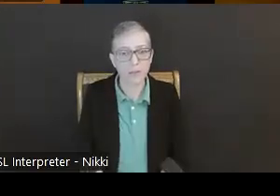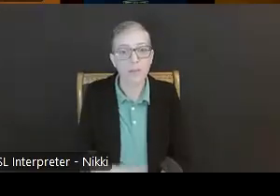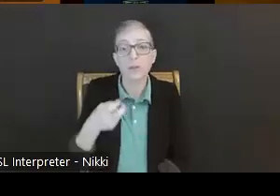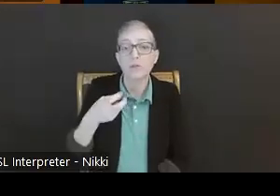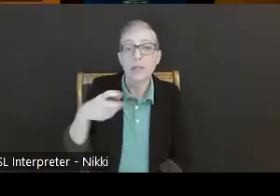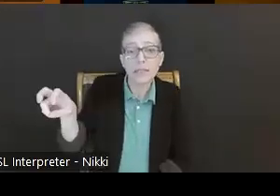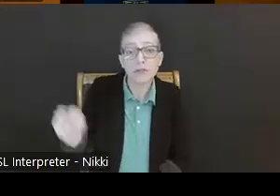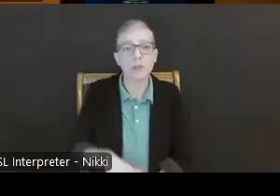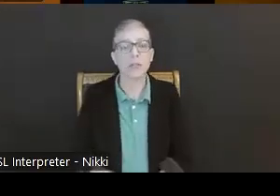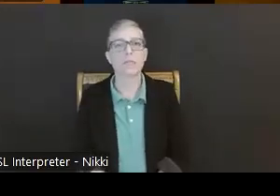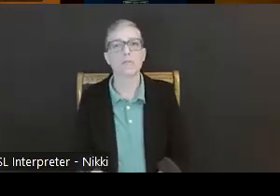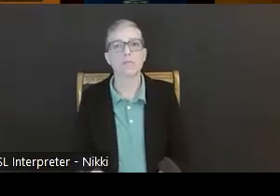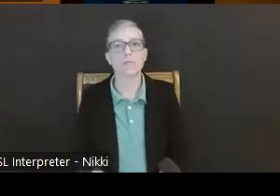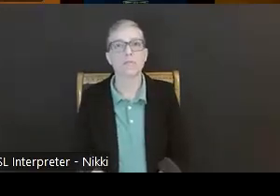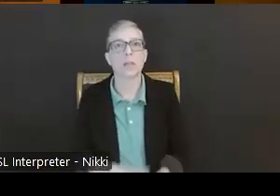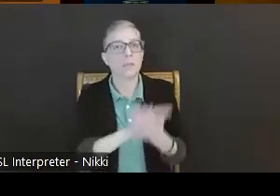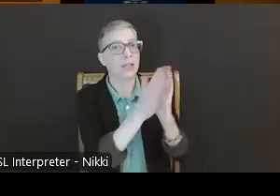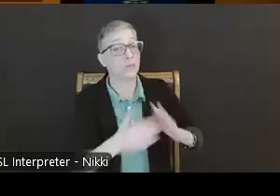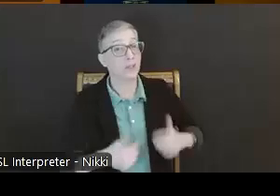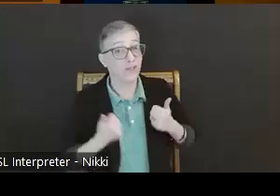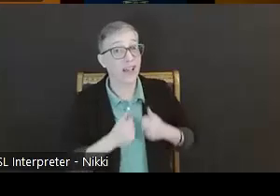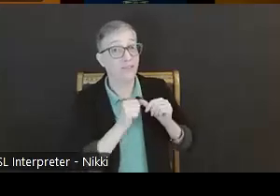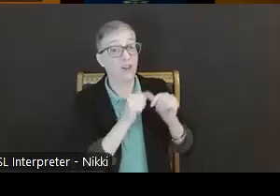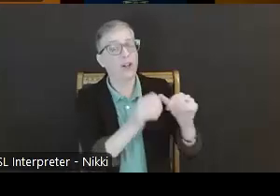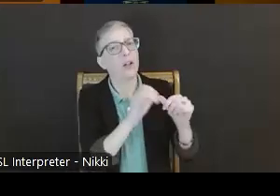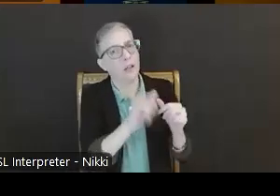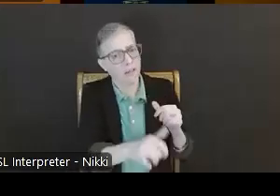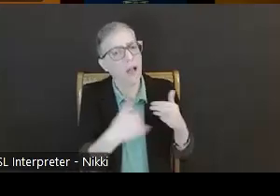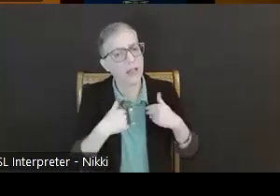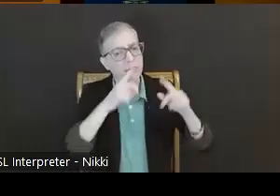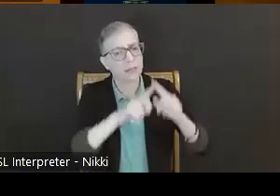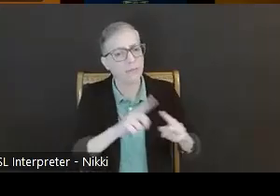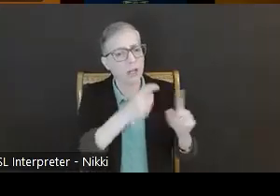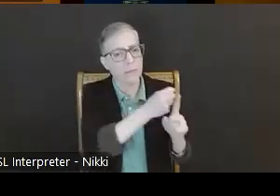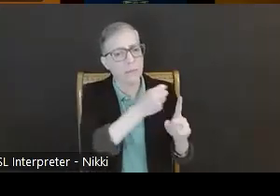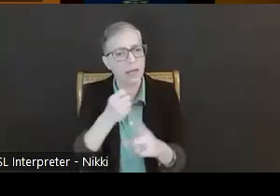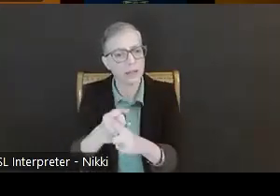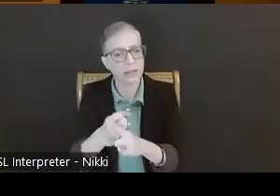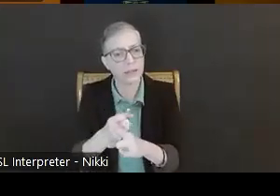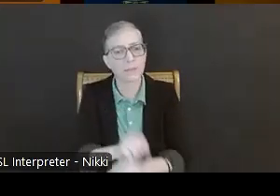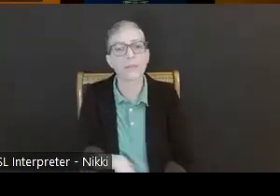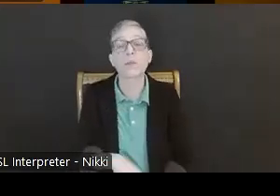has on a person's life and so if we think of the caregiver in relation to that experience and the